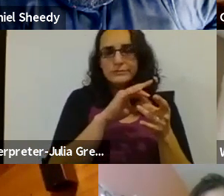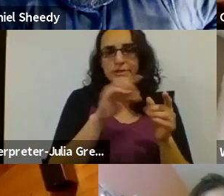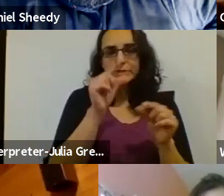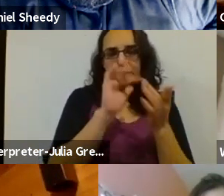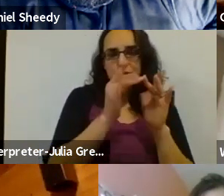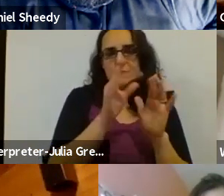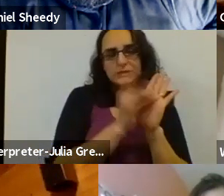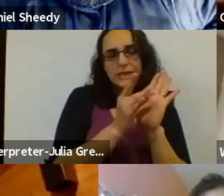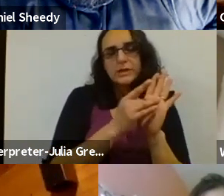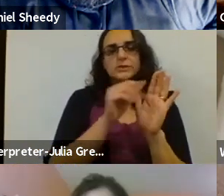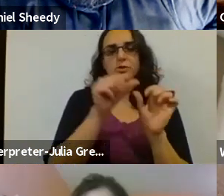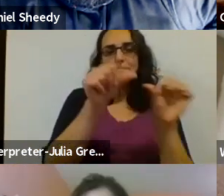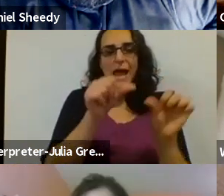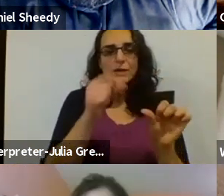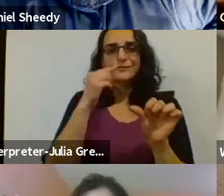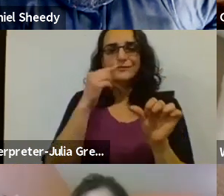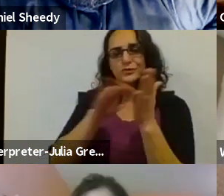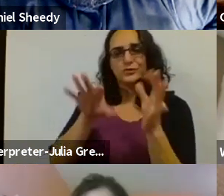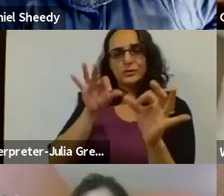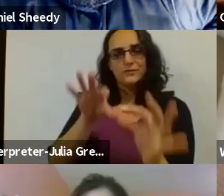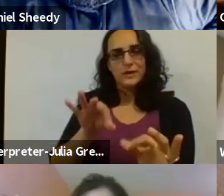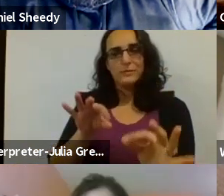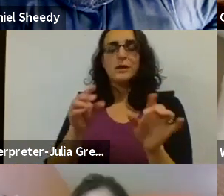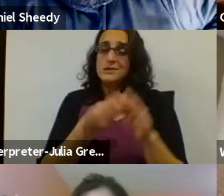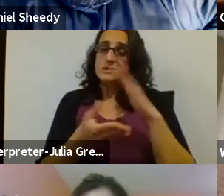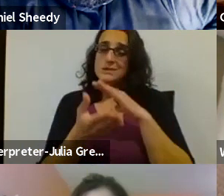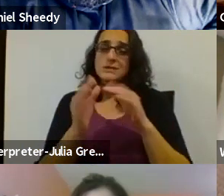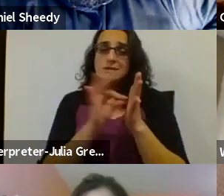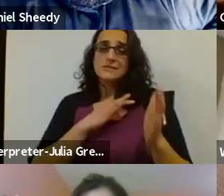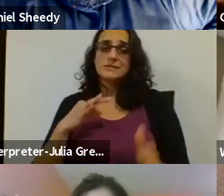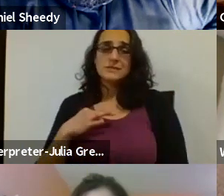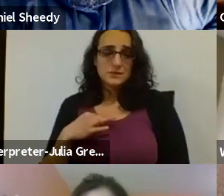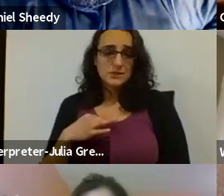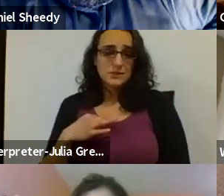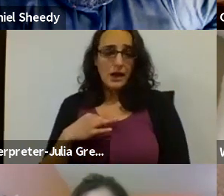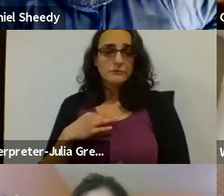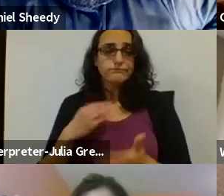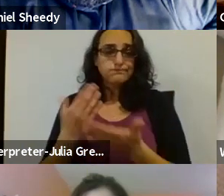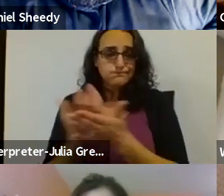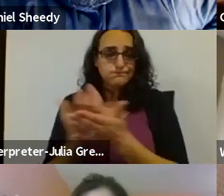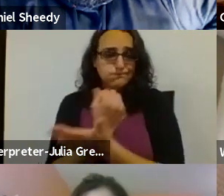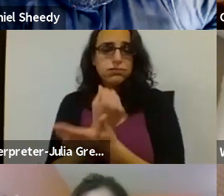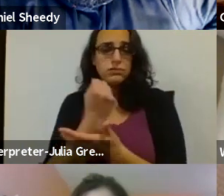Christina Scilingo: And just a quick note that staff are leveraging digital tools, first and foremost, to meet their students needs.